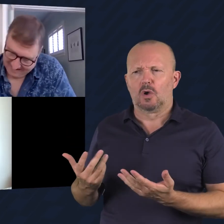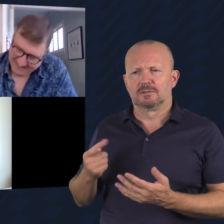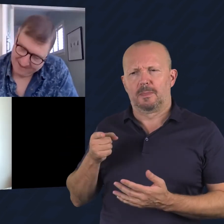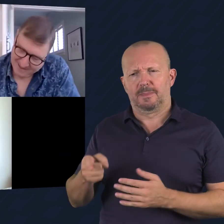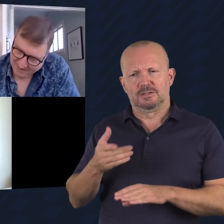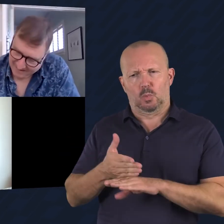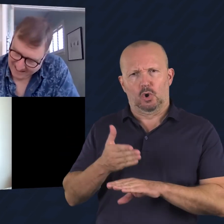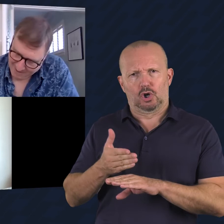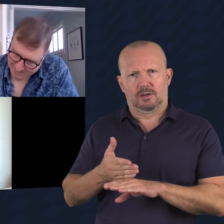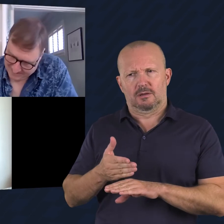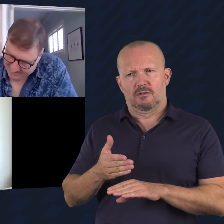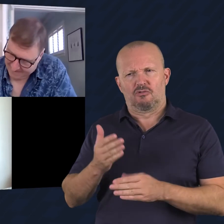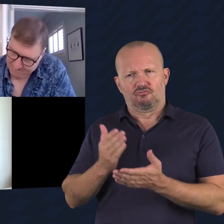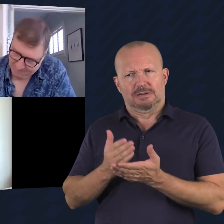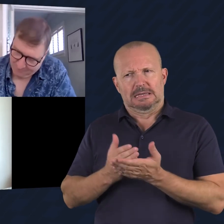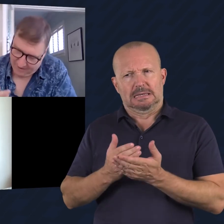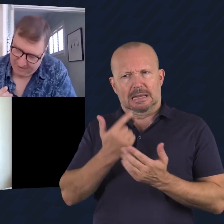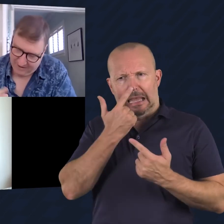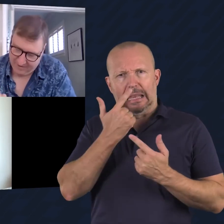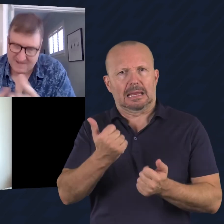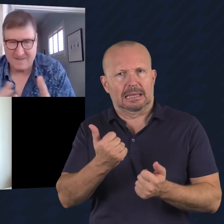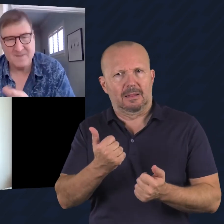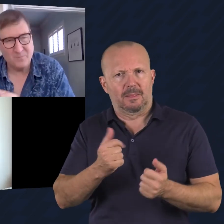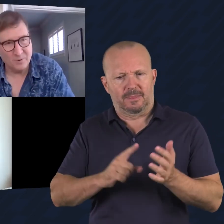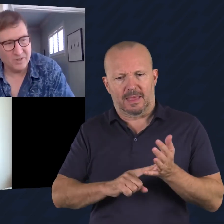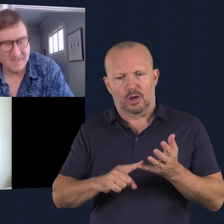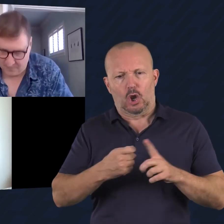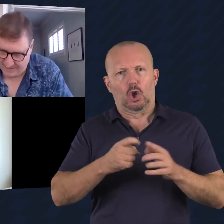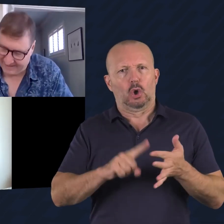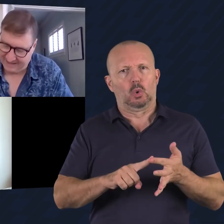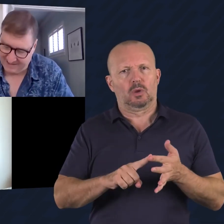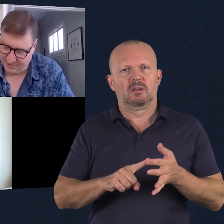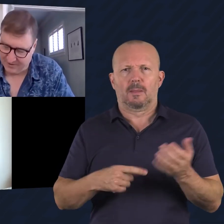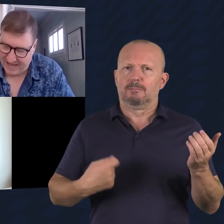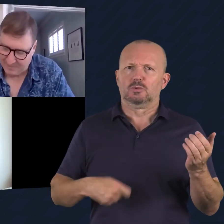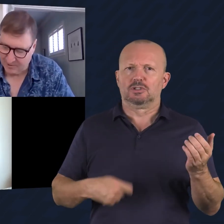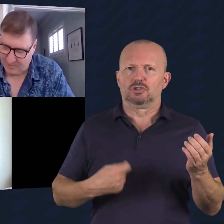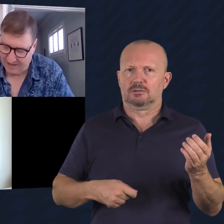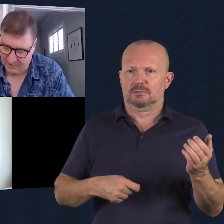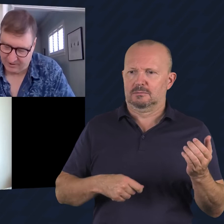And, something that came up is this work is particularly enabled by Luke,